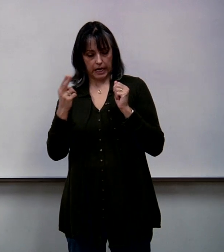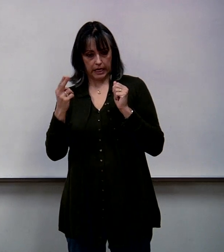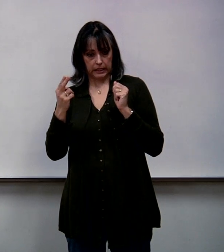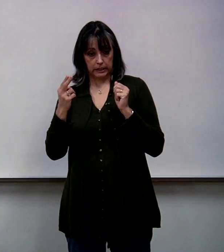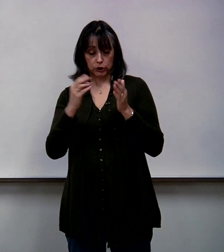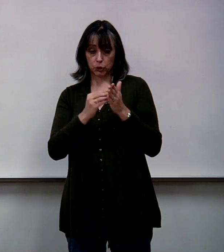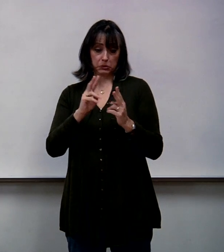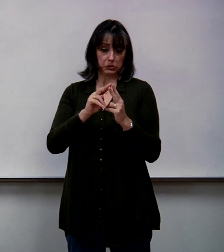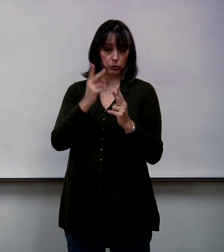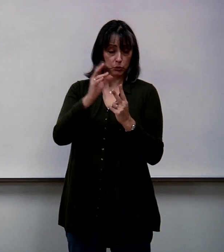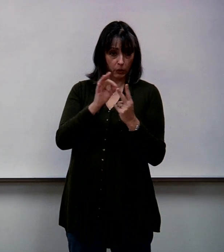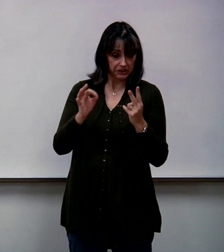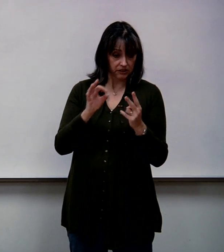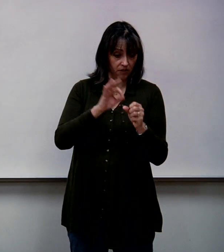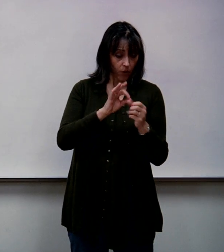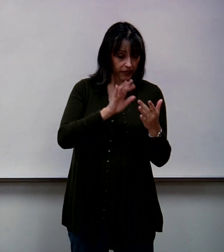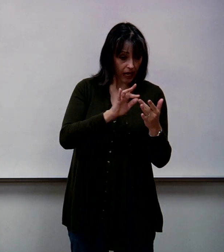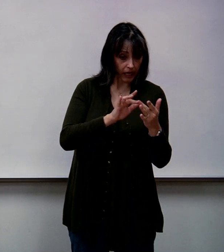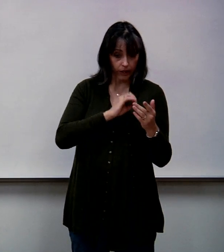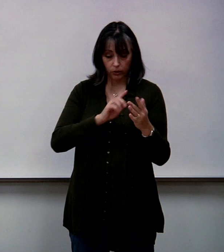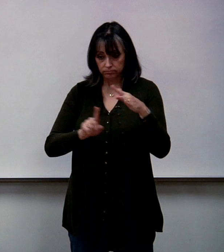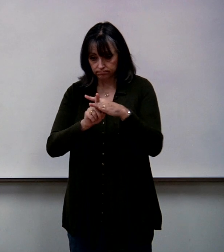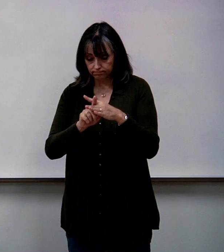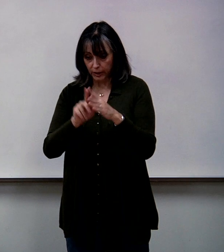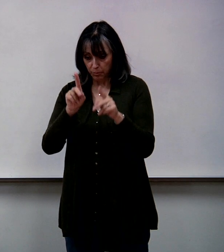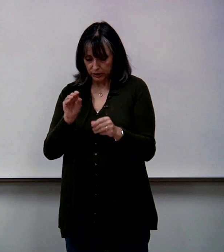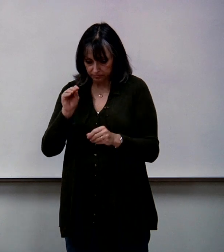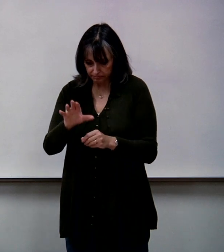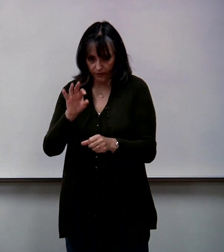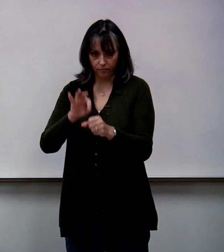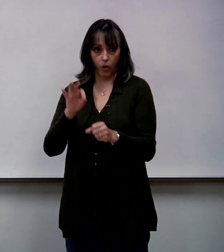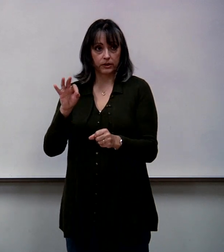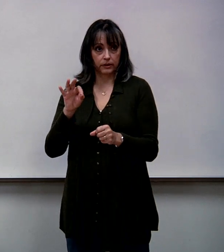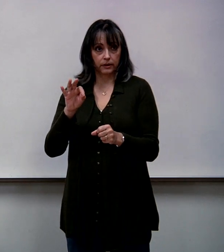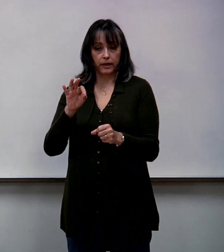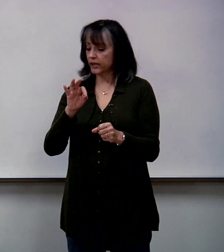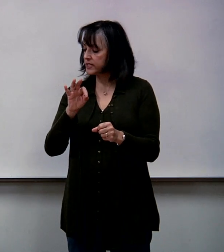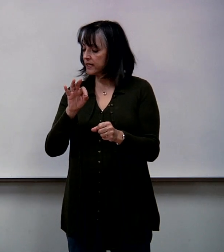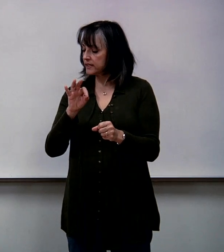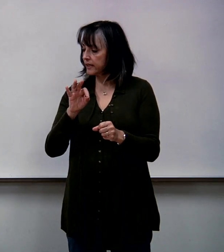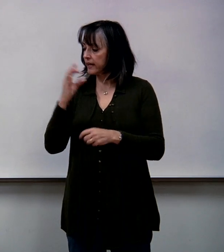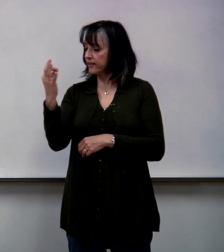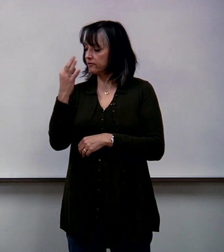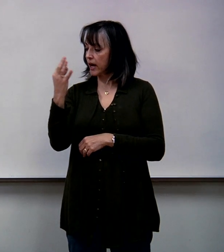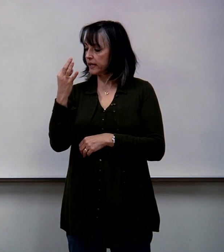Friday, the 18th is when winners will be announced.. Can you say that date again?